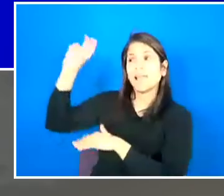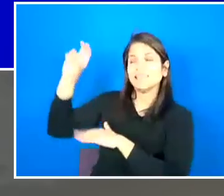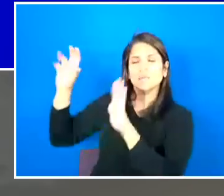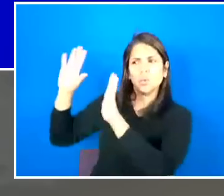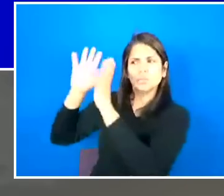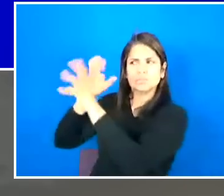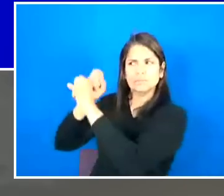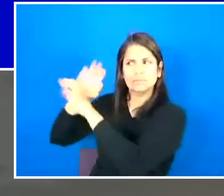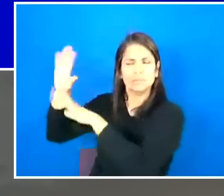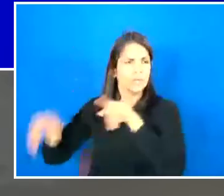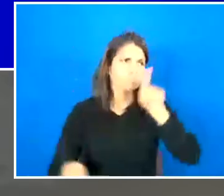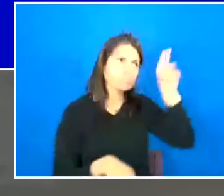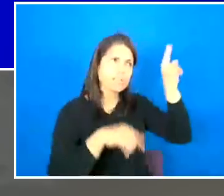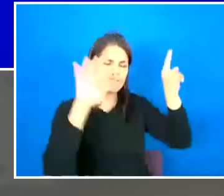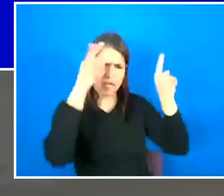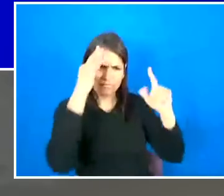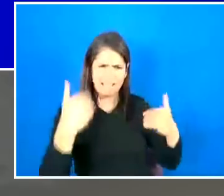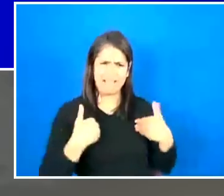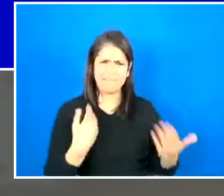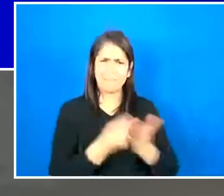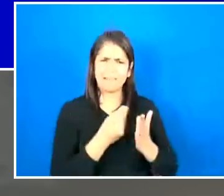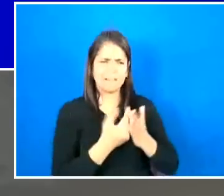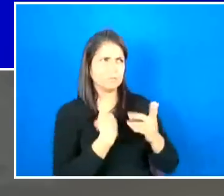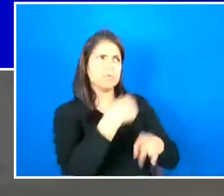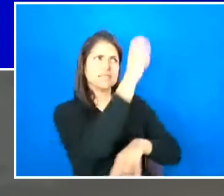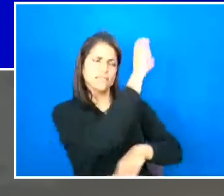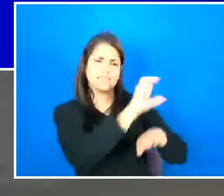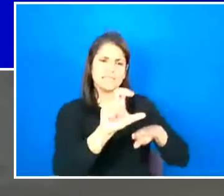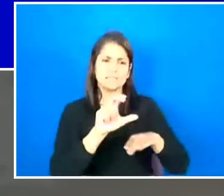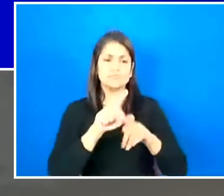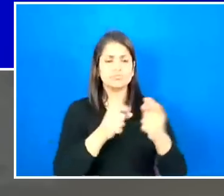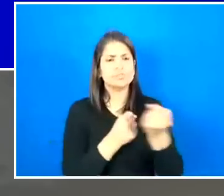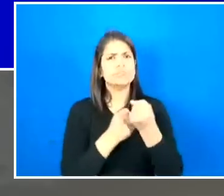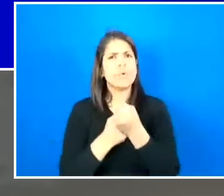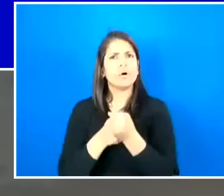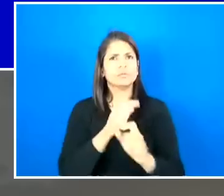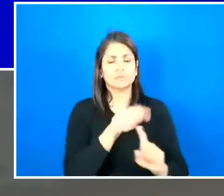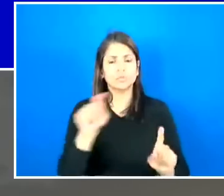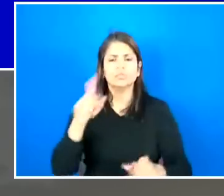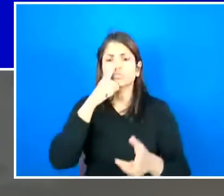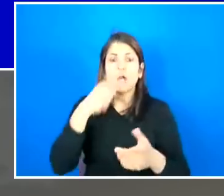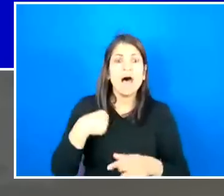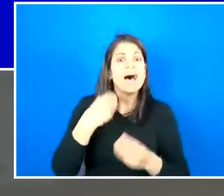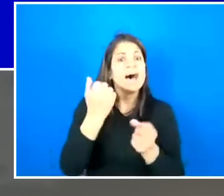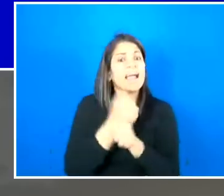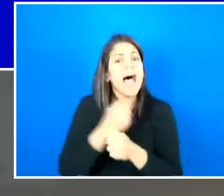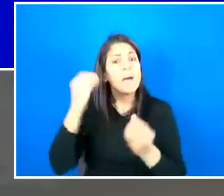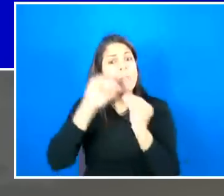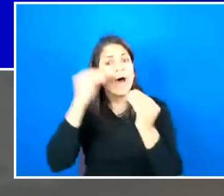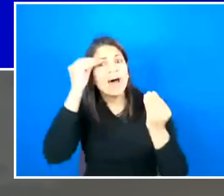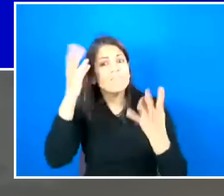THE SIMPLE WAY TO APPLY IS THE FERADEL GOVERNMENT